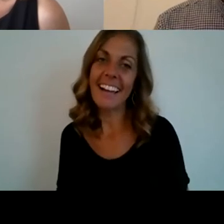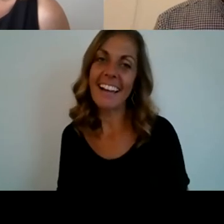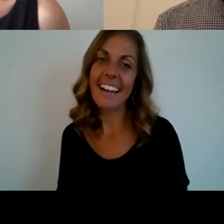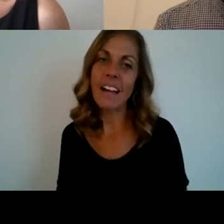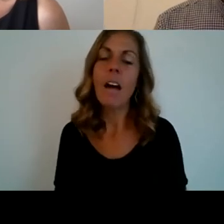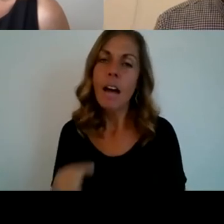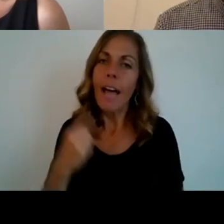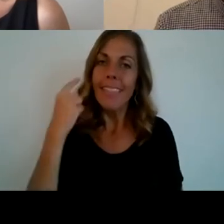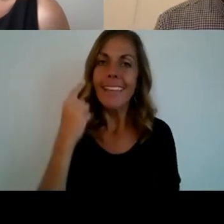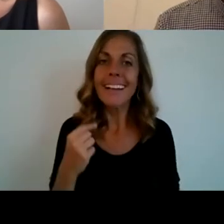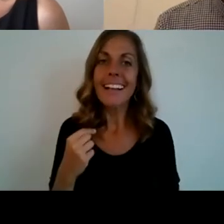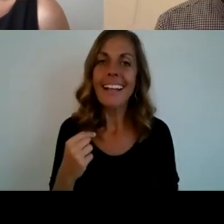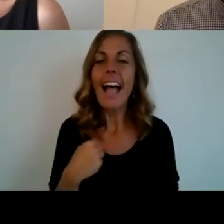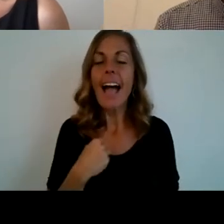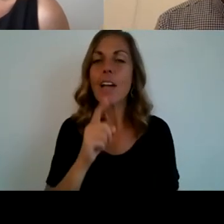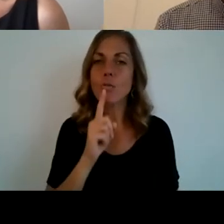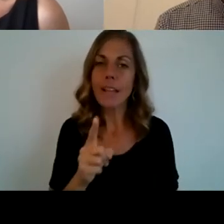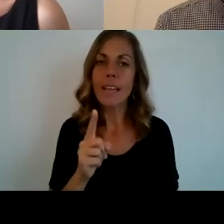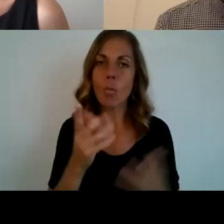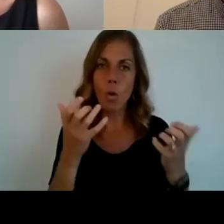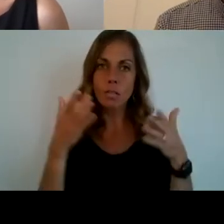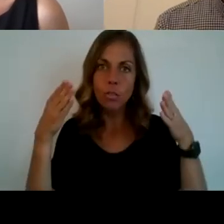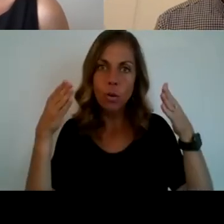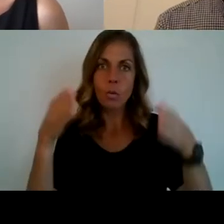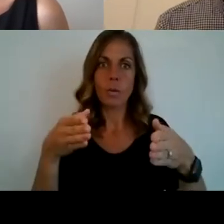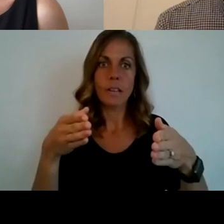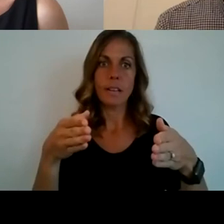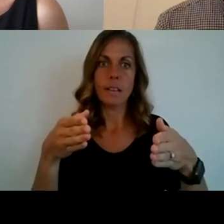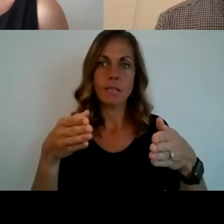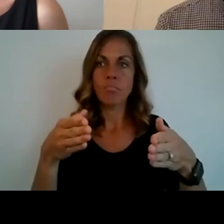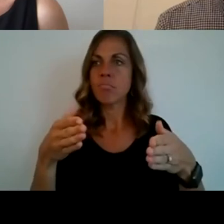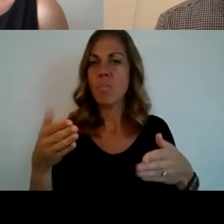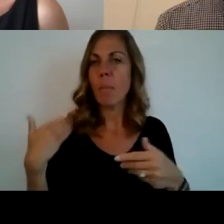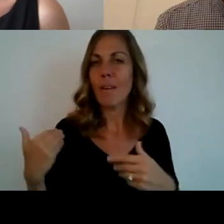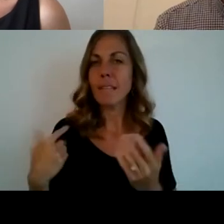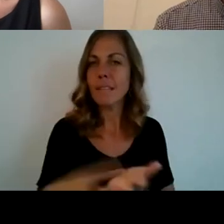I, you know, I really want to hone in on kind of the previous conversation and just reminding